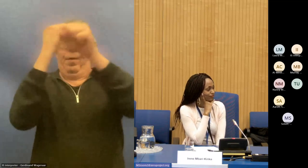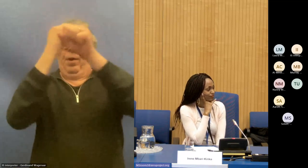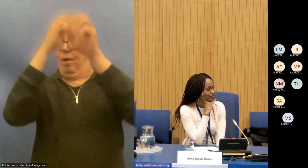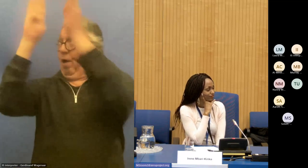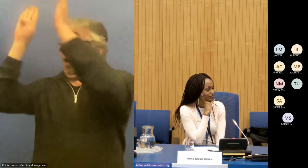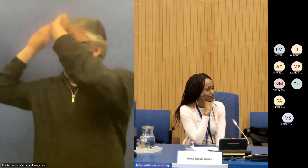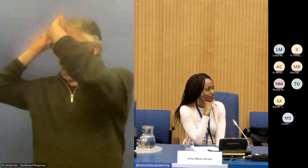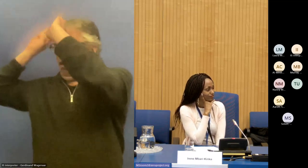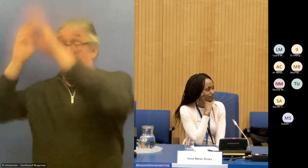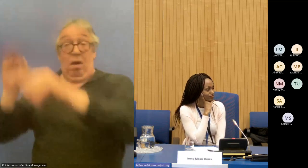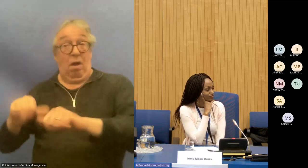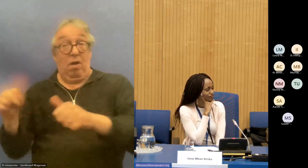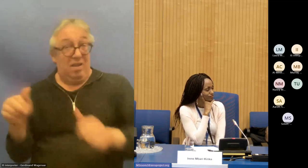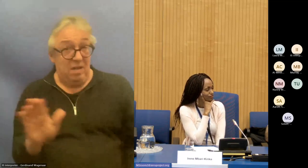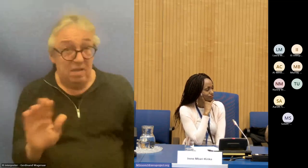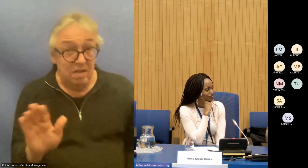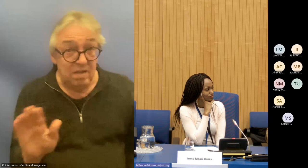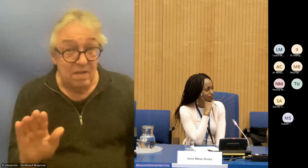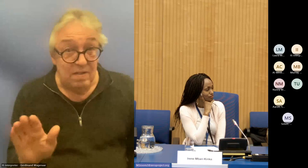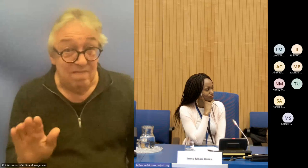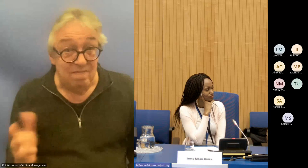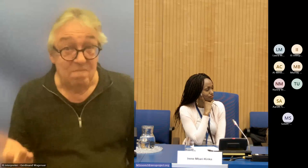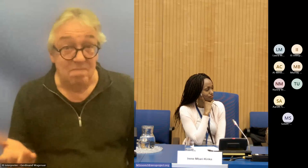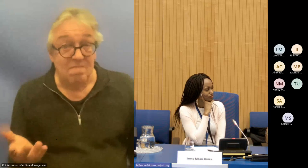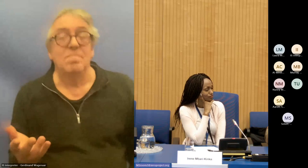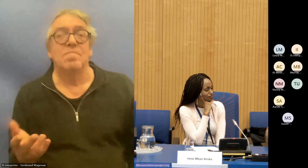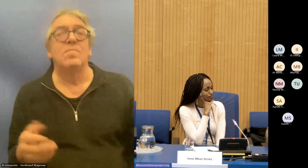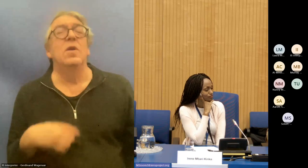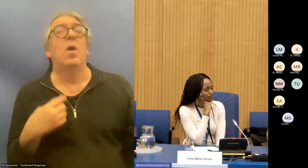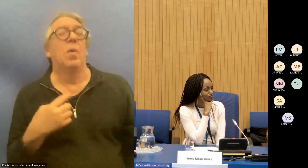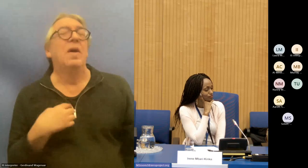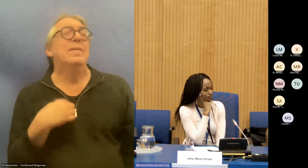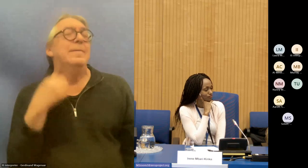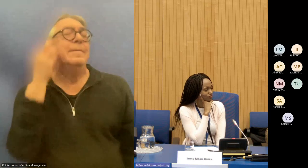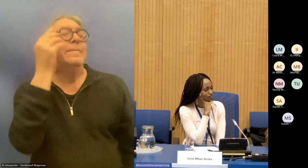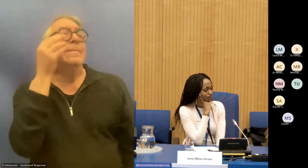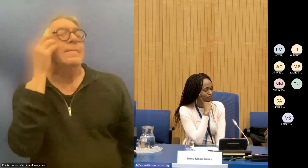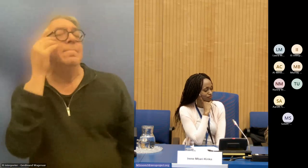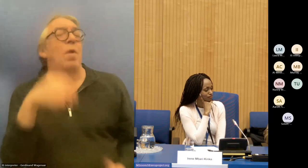program where we have managed creating links to social protection systems and the provision